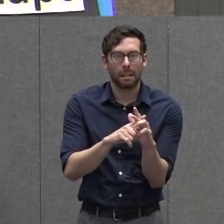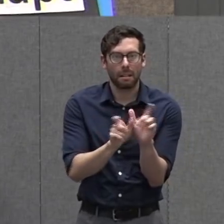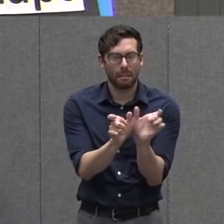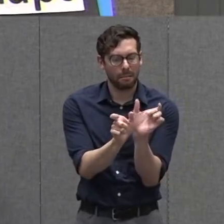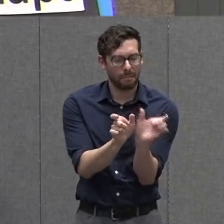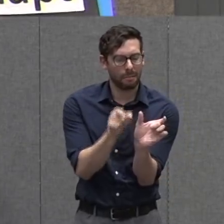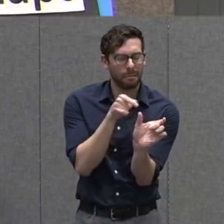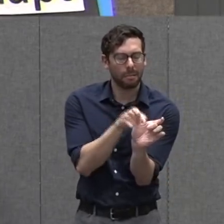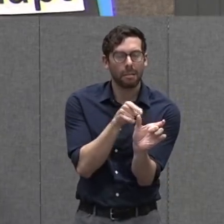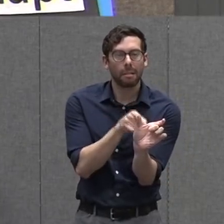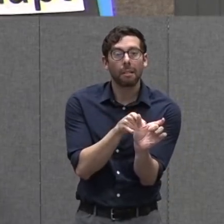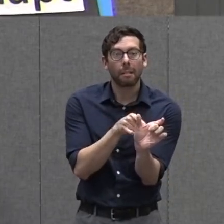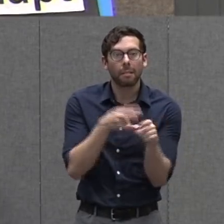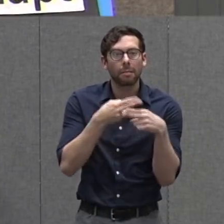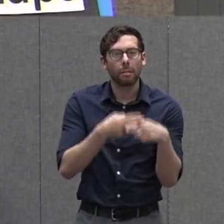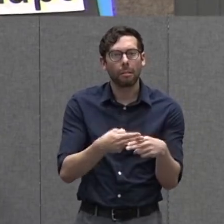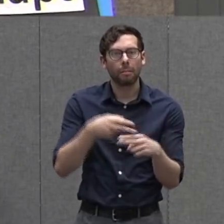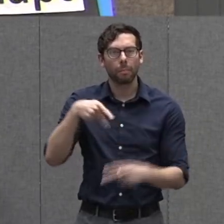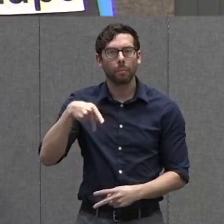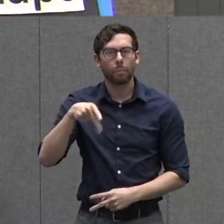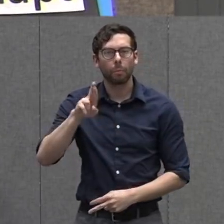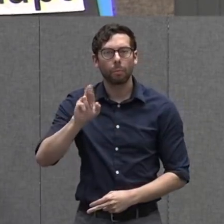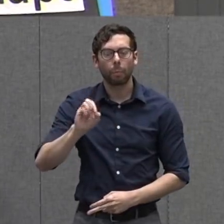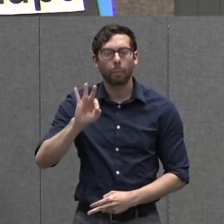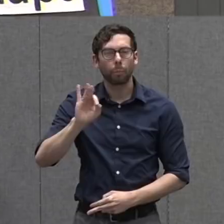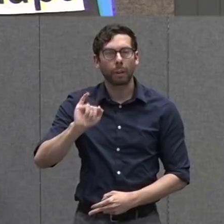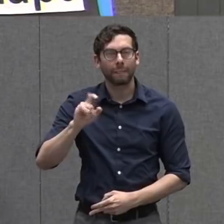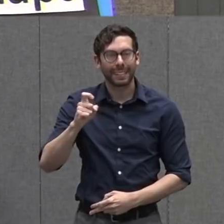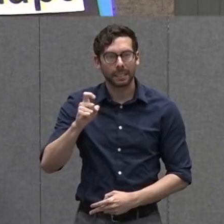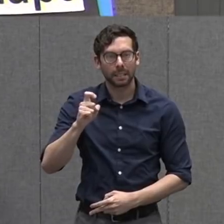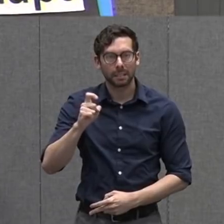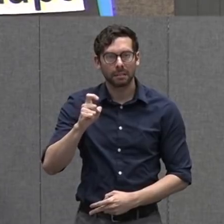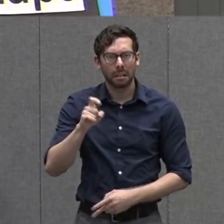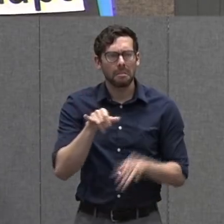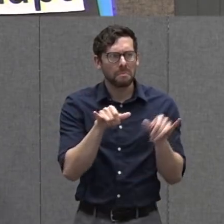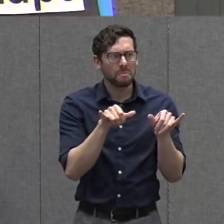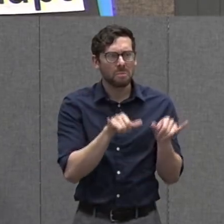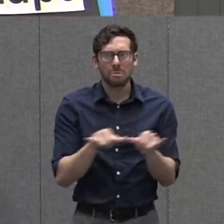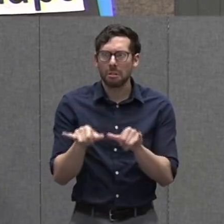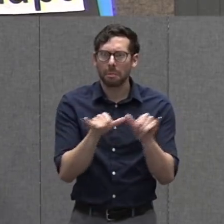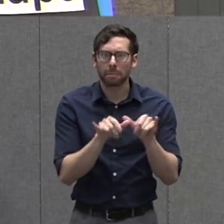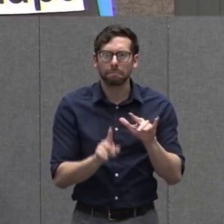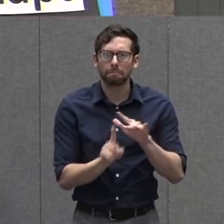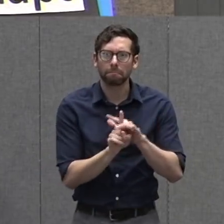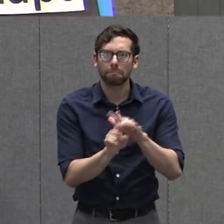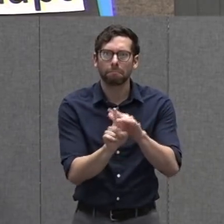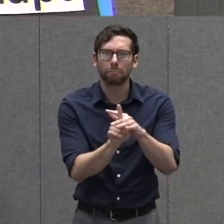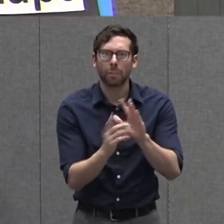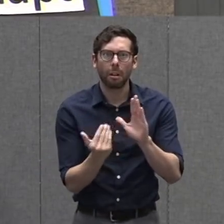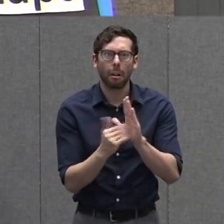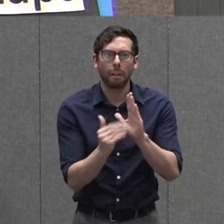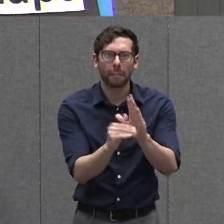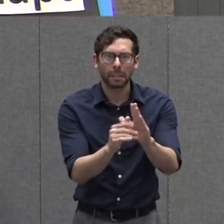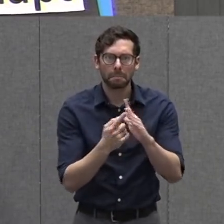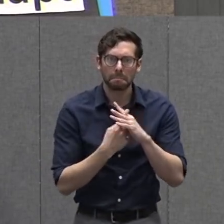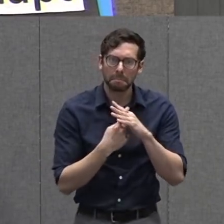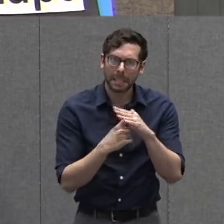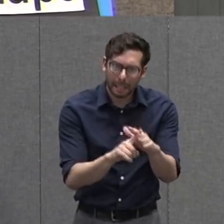Prefix means that it is a common word part that you see at the beginning of the word. So you might hear me say prefix.